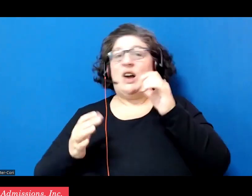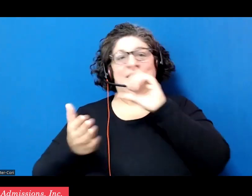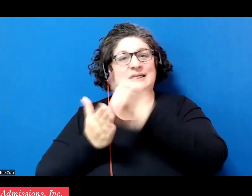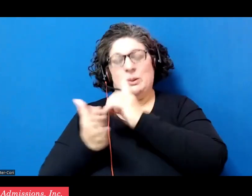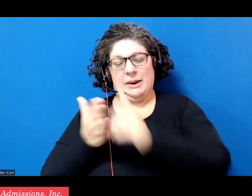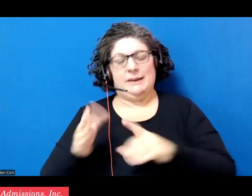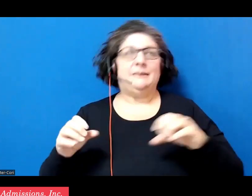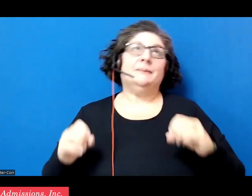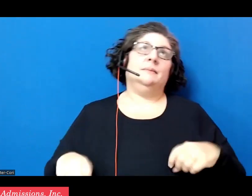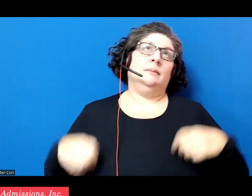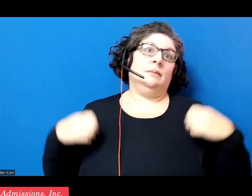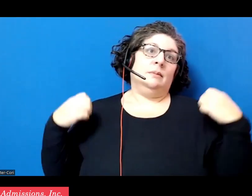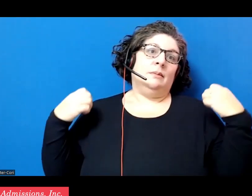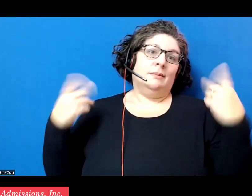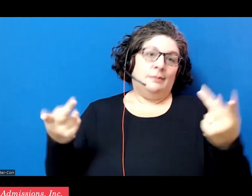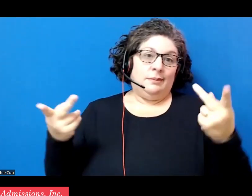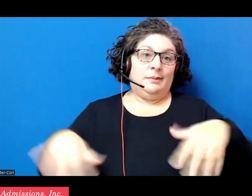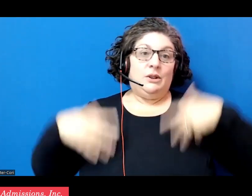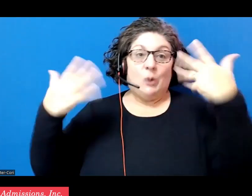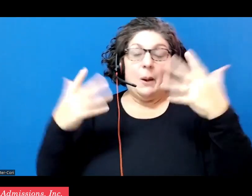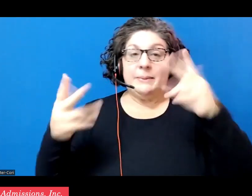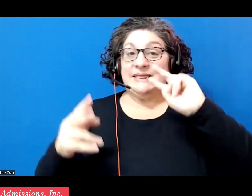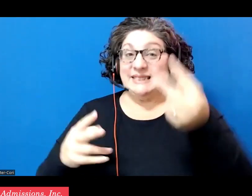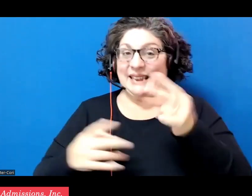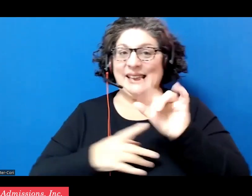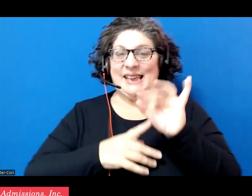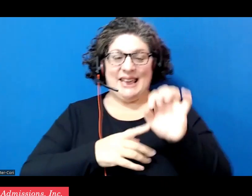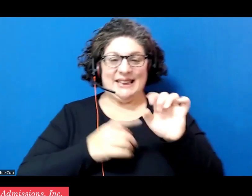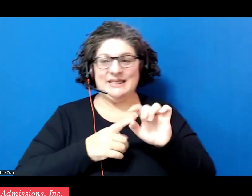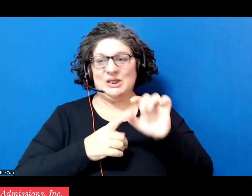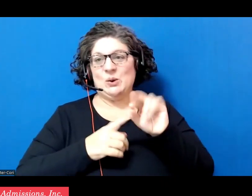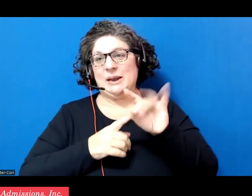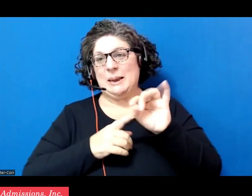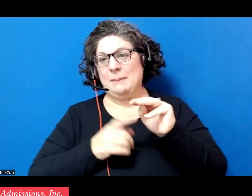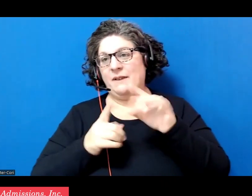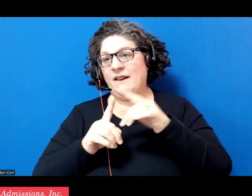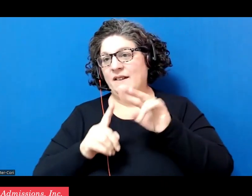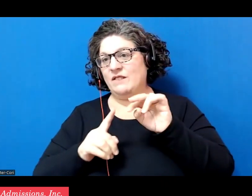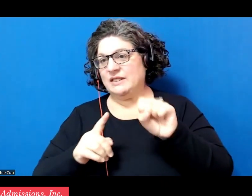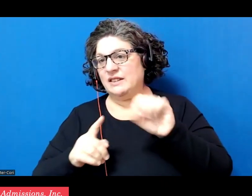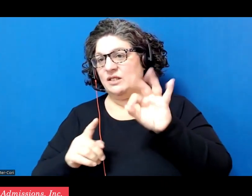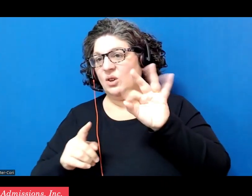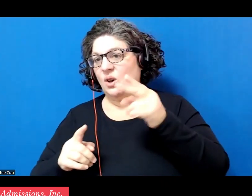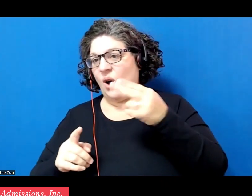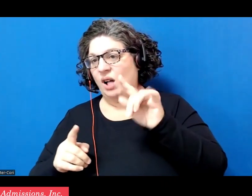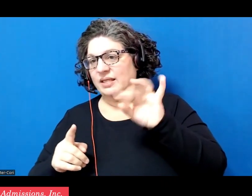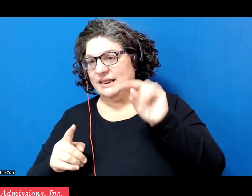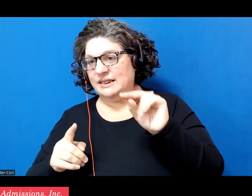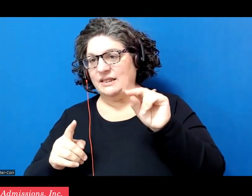Okay.So my second case is Brackeen v. Haaland which is about the Constitutionality of the